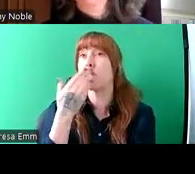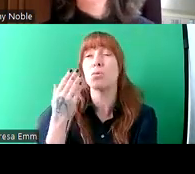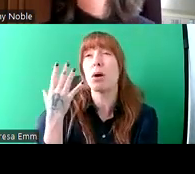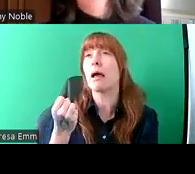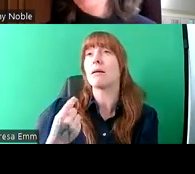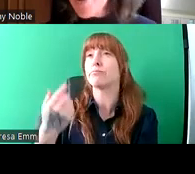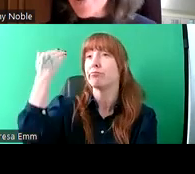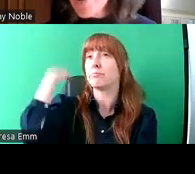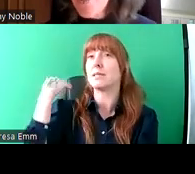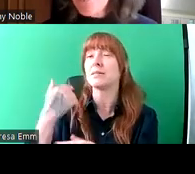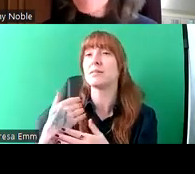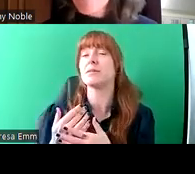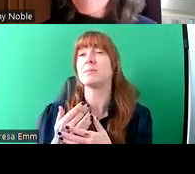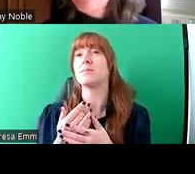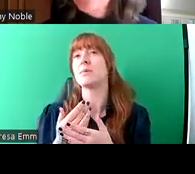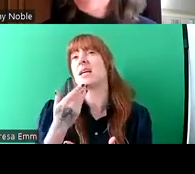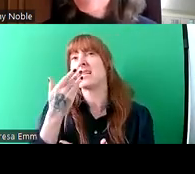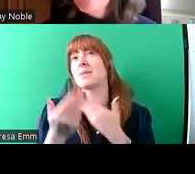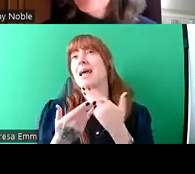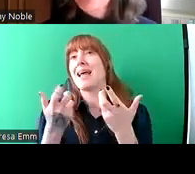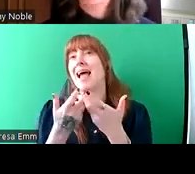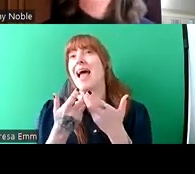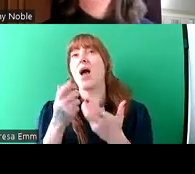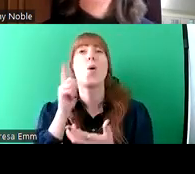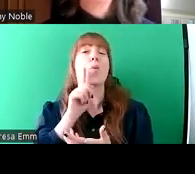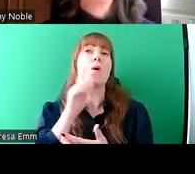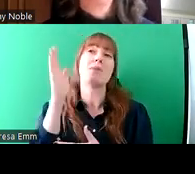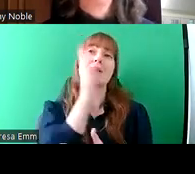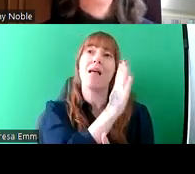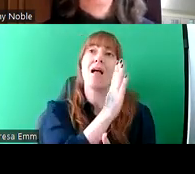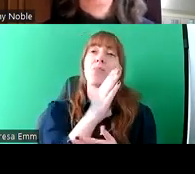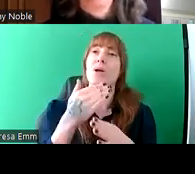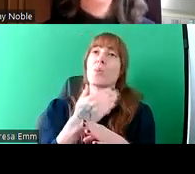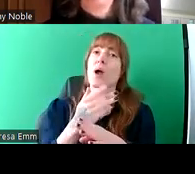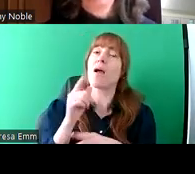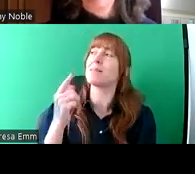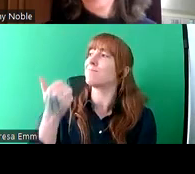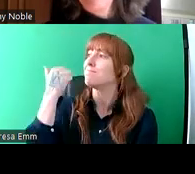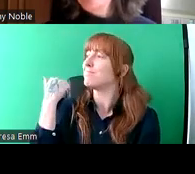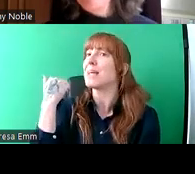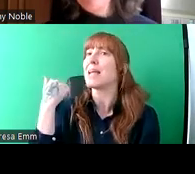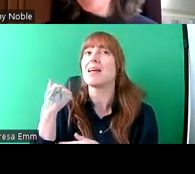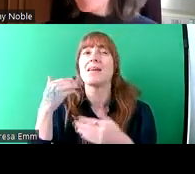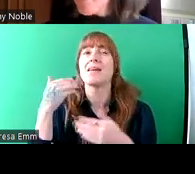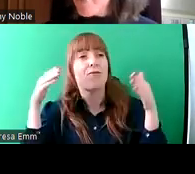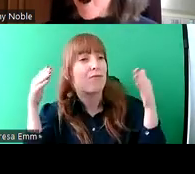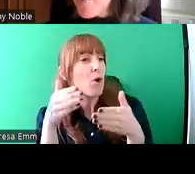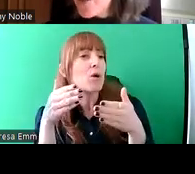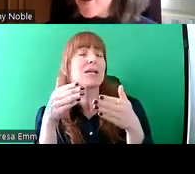the Women's Library works, that the focus was on sensitivity and respect around lesbian archives